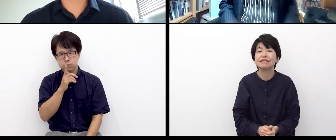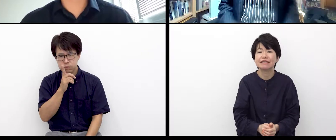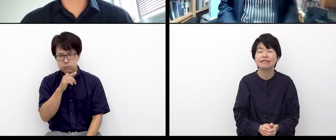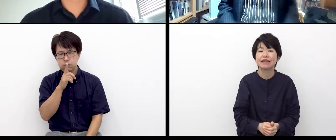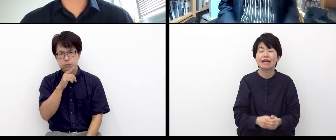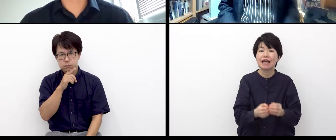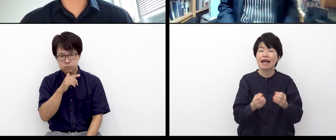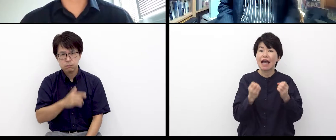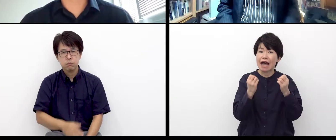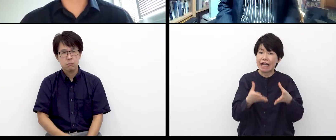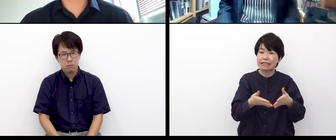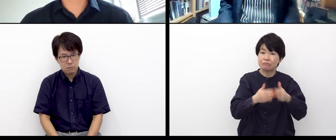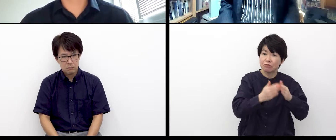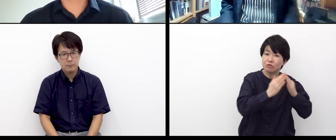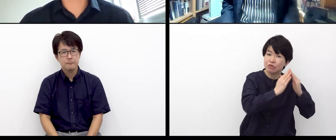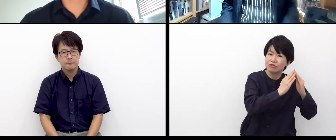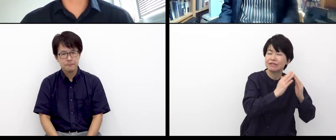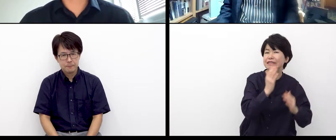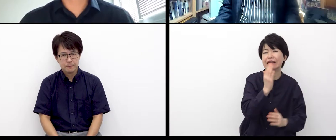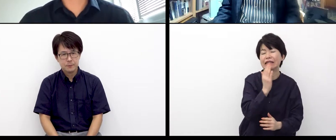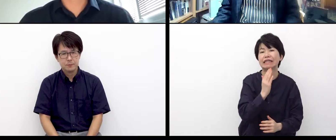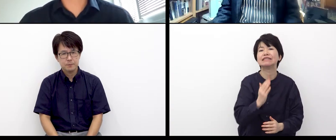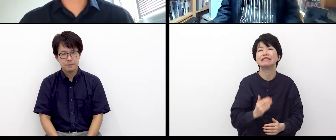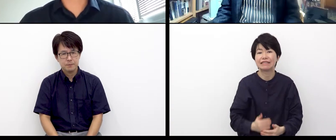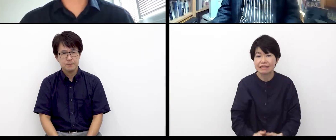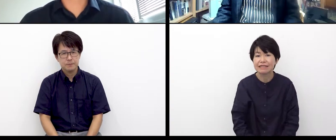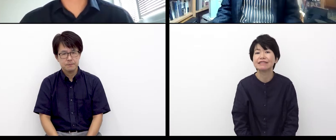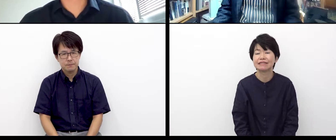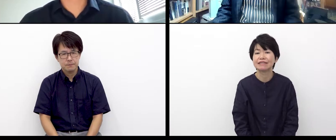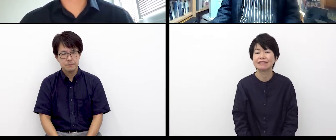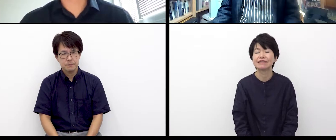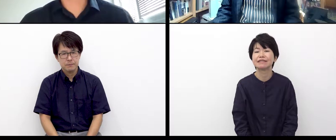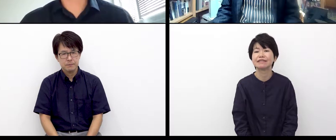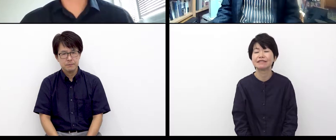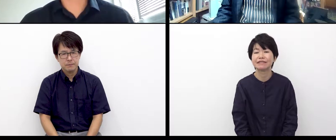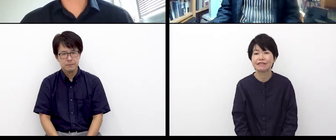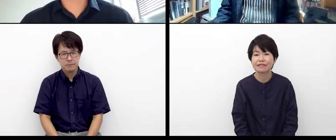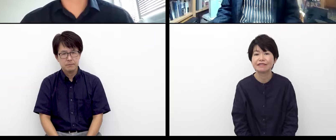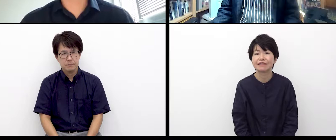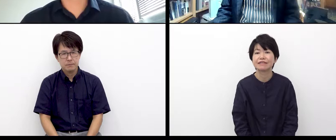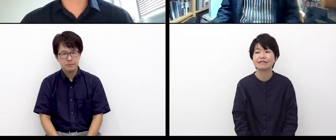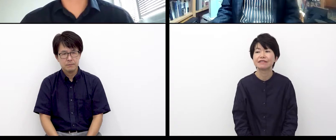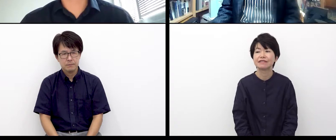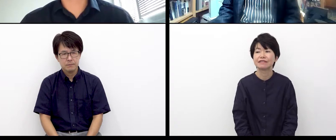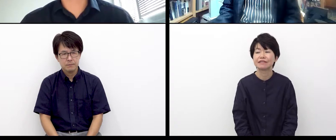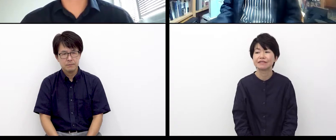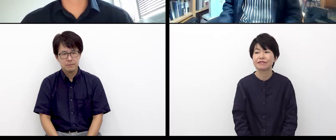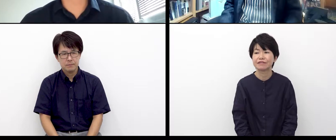these days. Not increasing a lot.